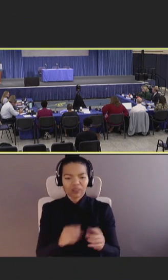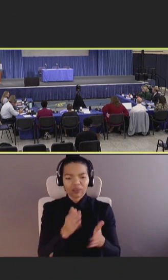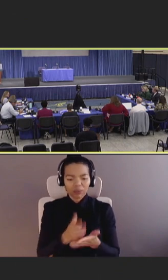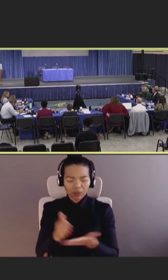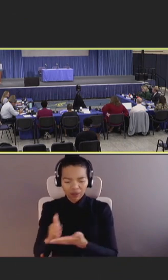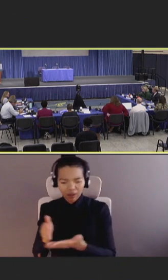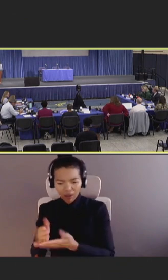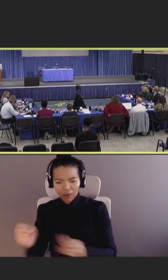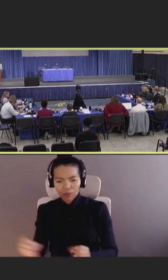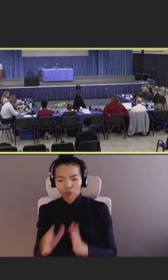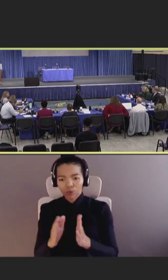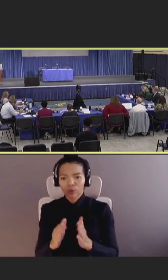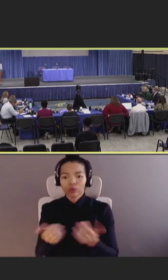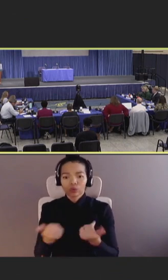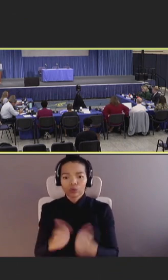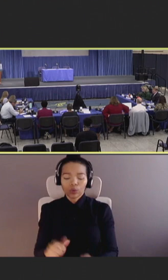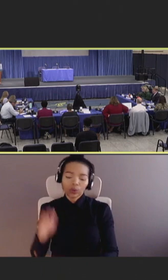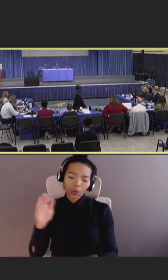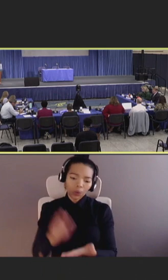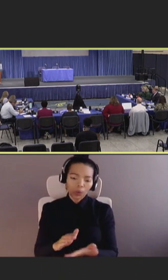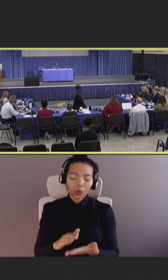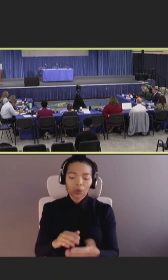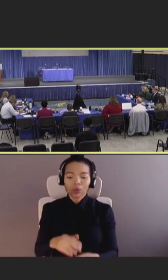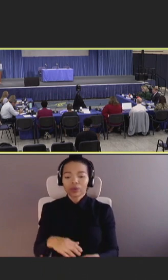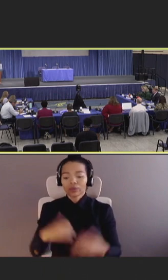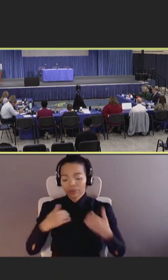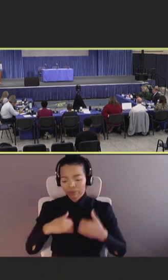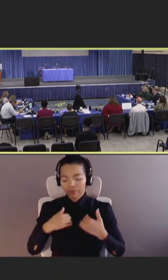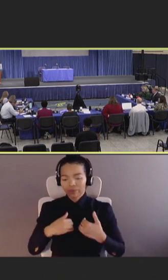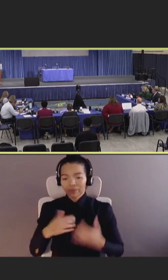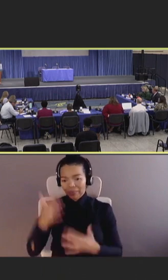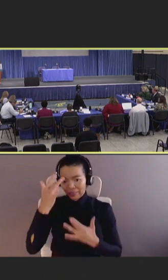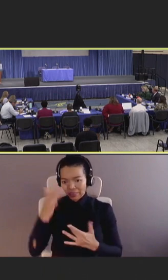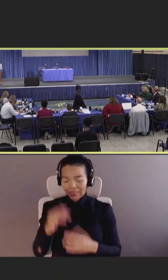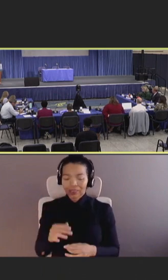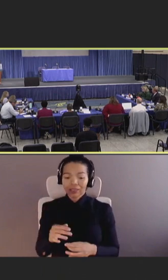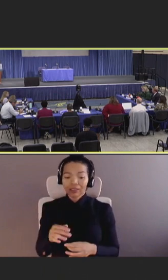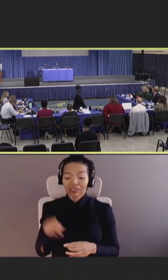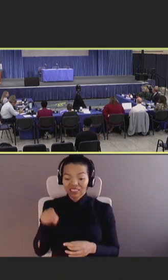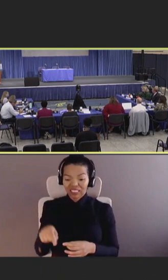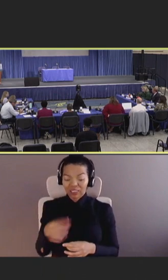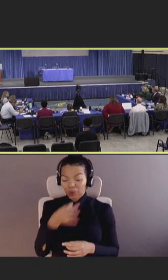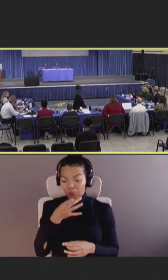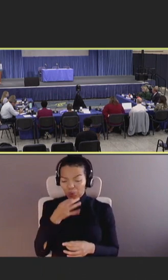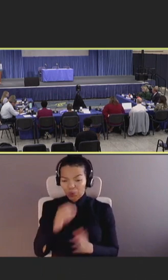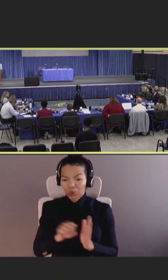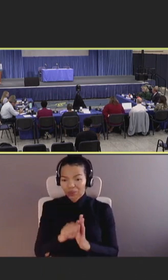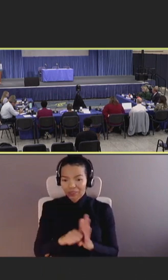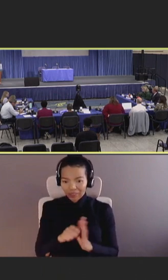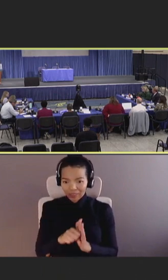prevent respiratory diseases this upcoming season. This collaborative work in preventing respiratory